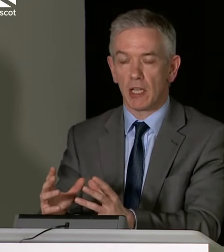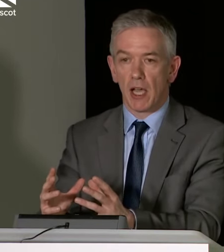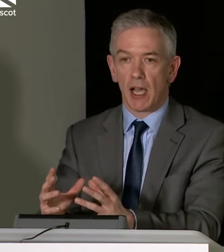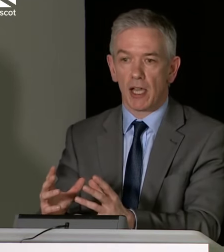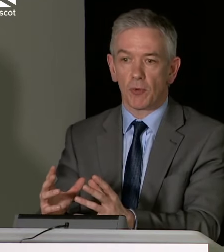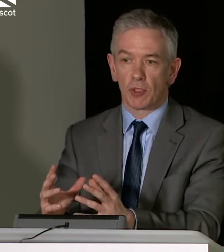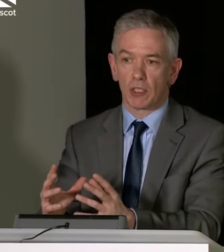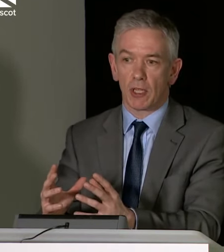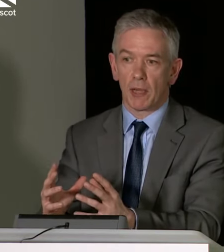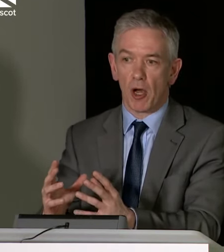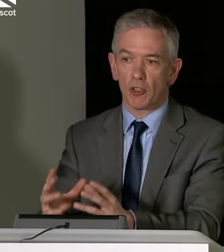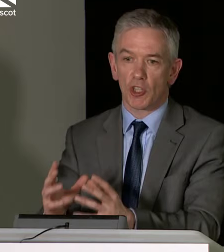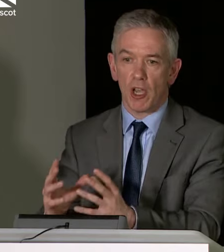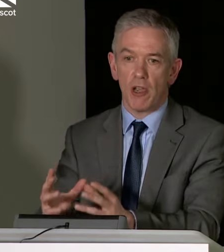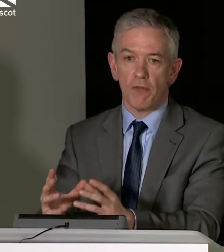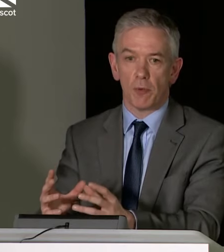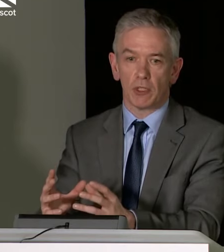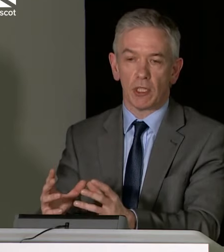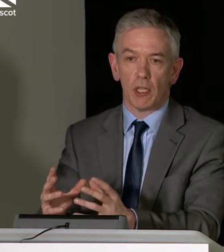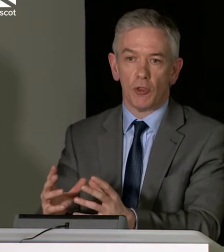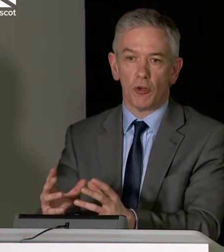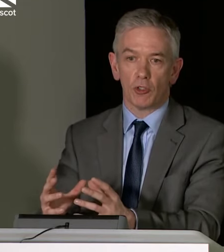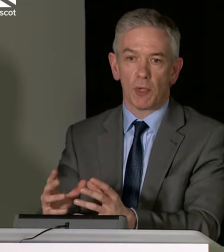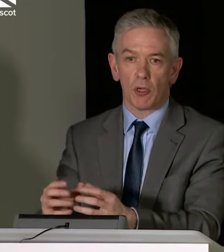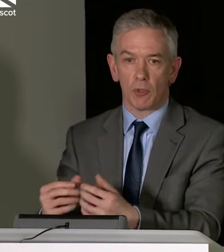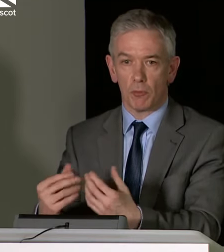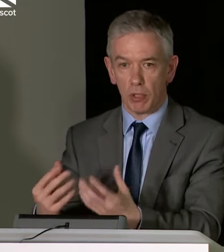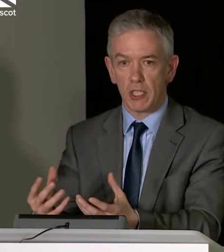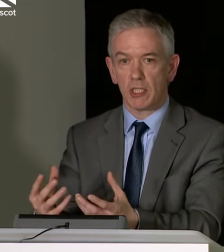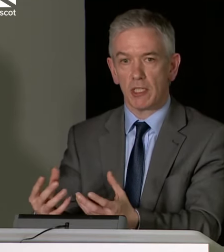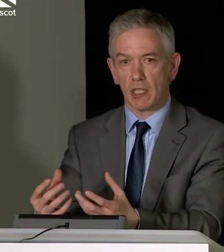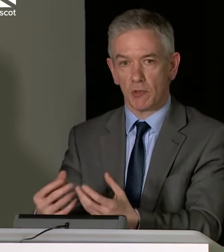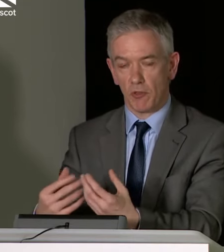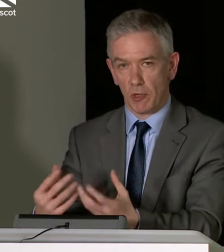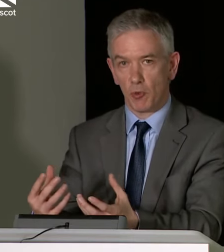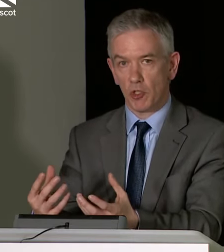days yet. And I would urge everybody not to become complacent in terms of their approach